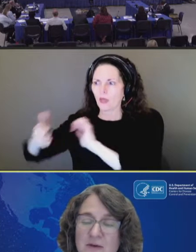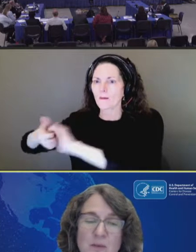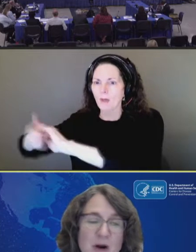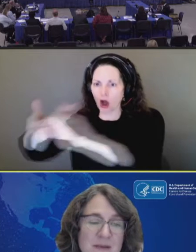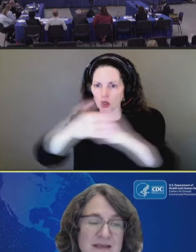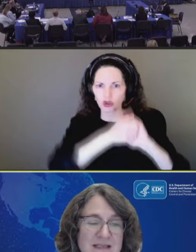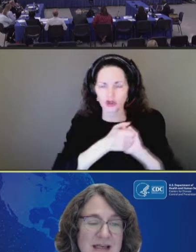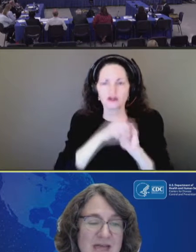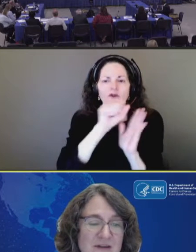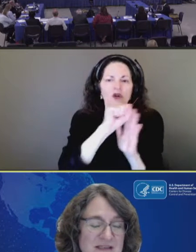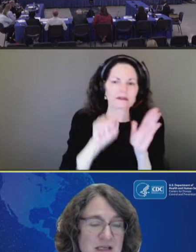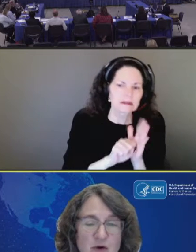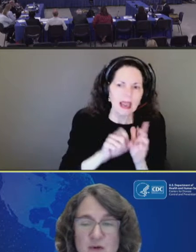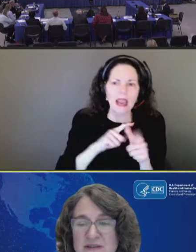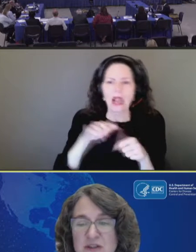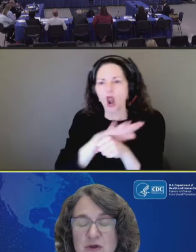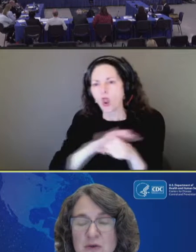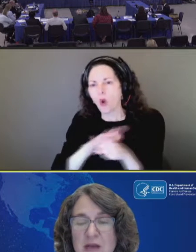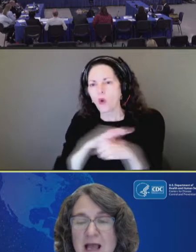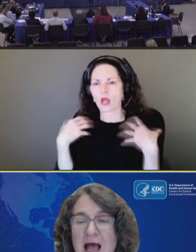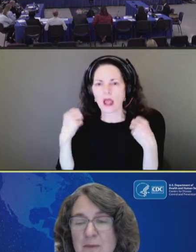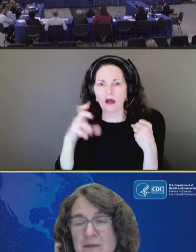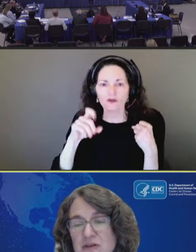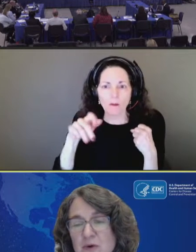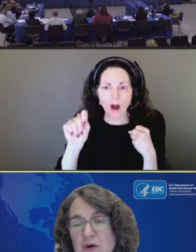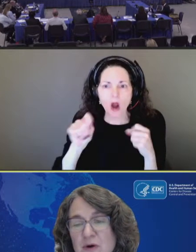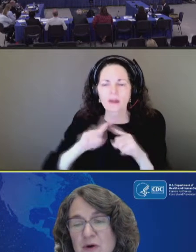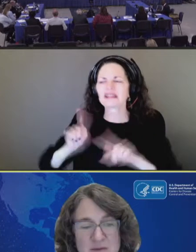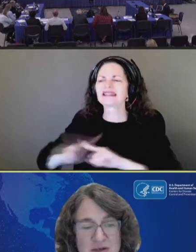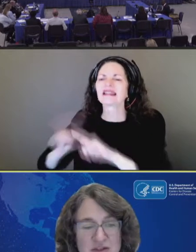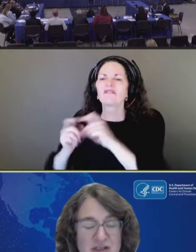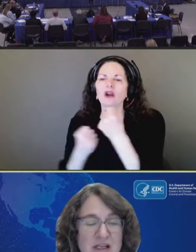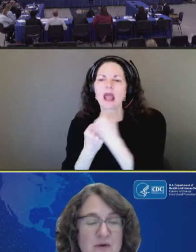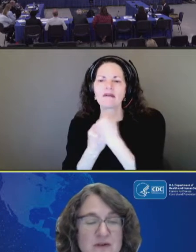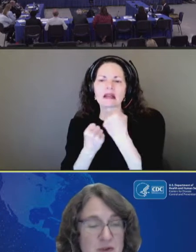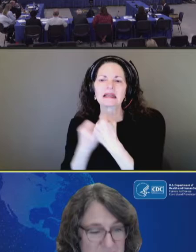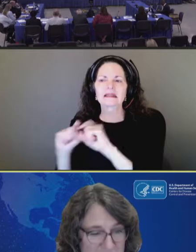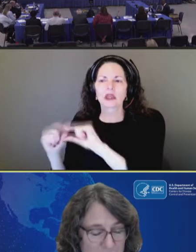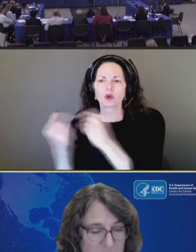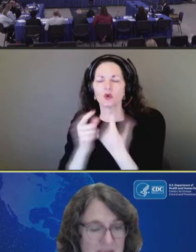health departments and advocacy groups to help ensure that as much JYNNEOS -- which was now